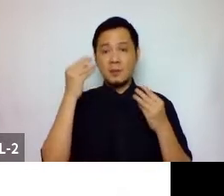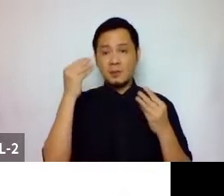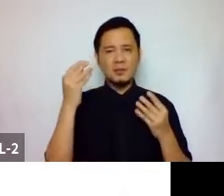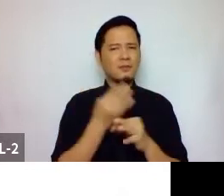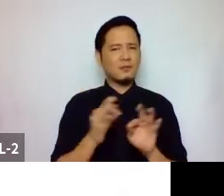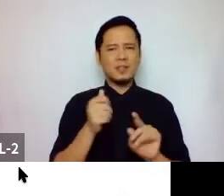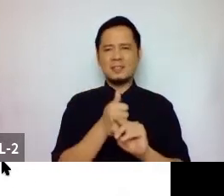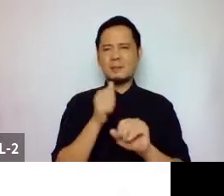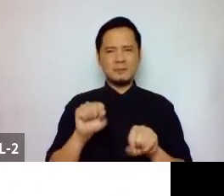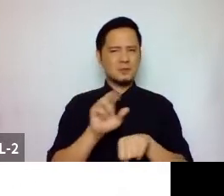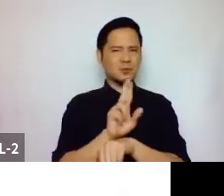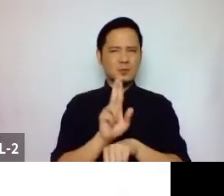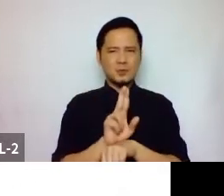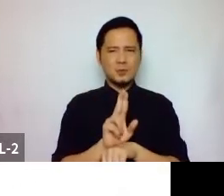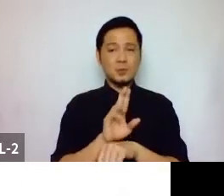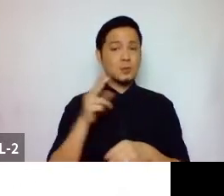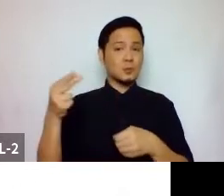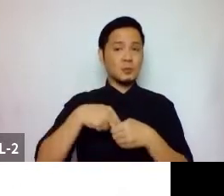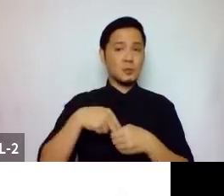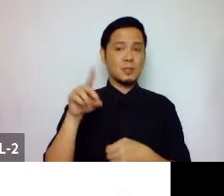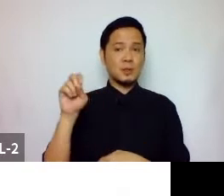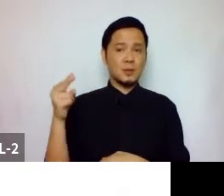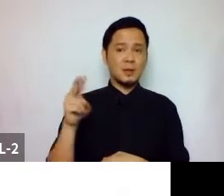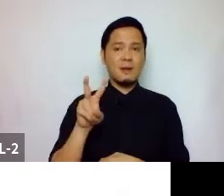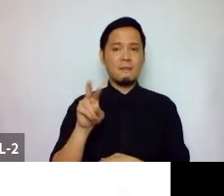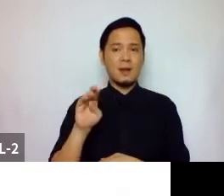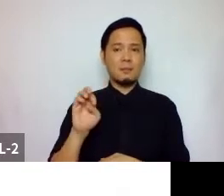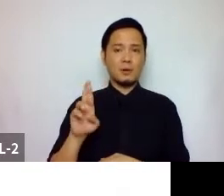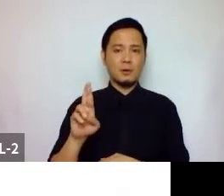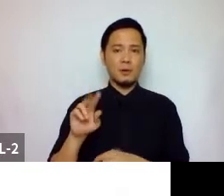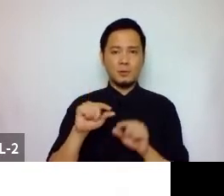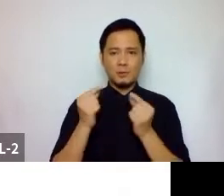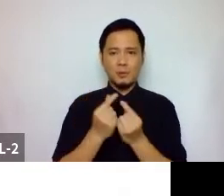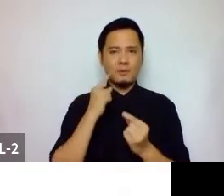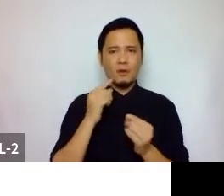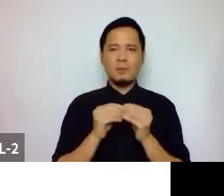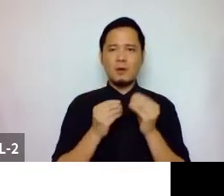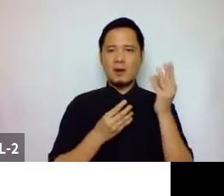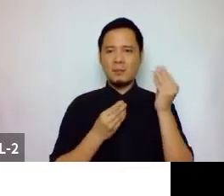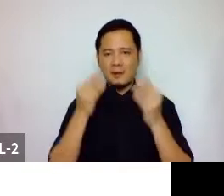Please also join the DOH Viber group to get more information daily.